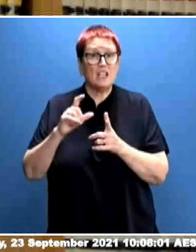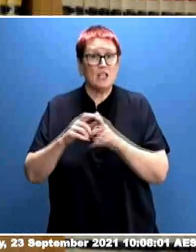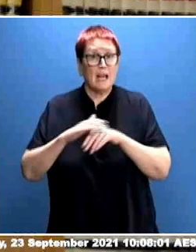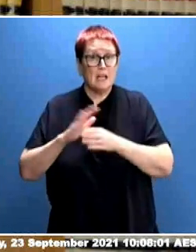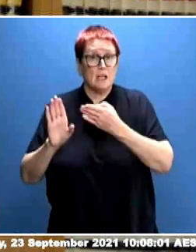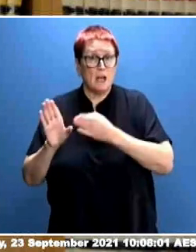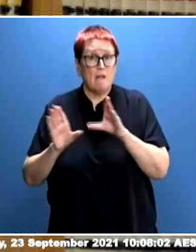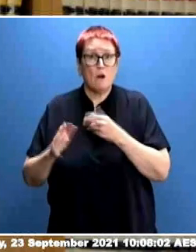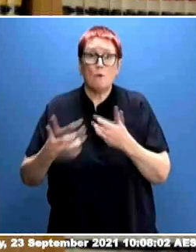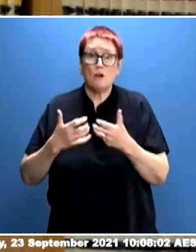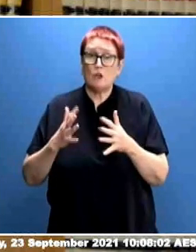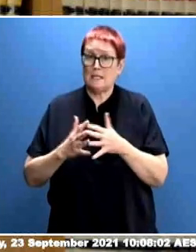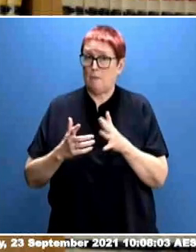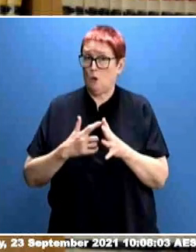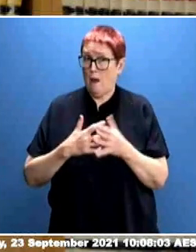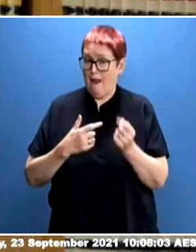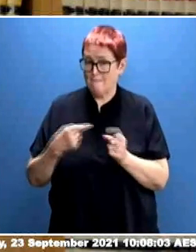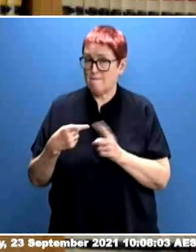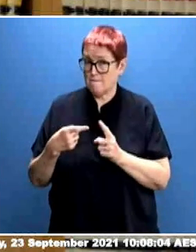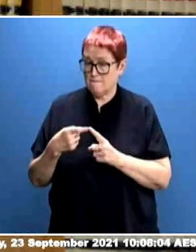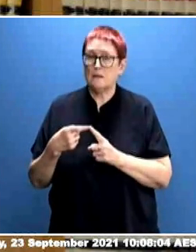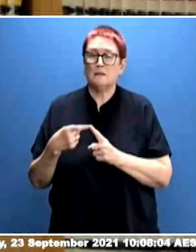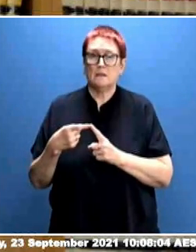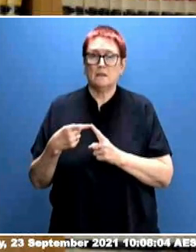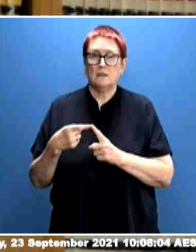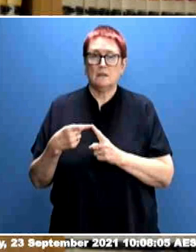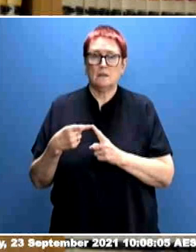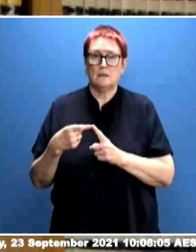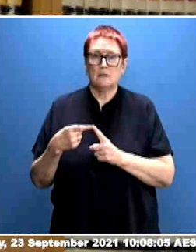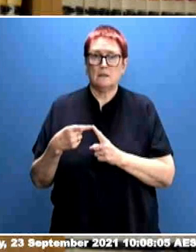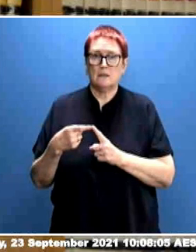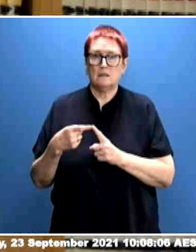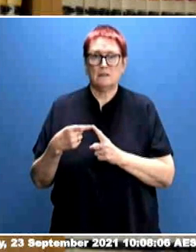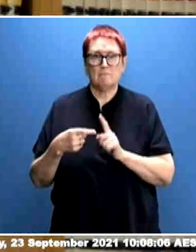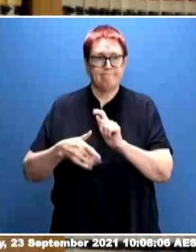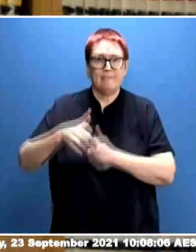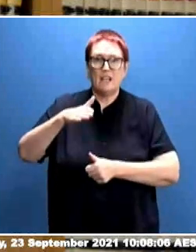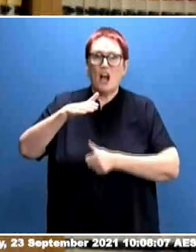from the University of Western Australia, and that is the highest qualification that I hold.